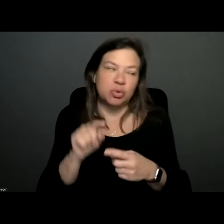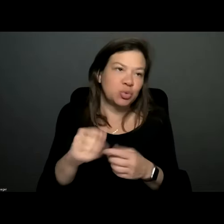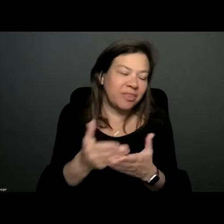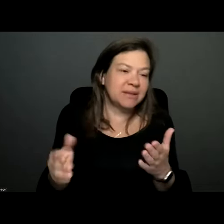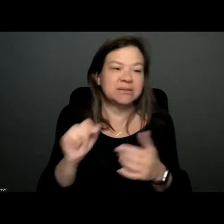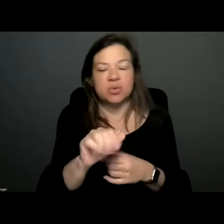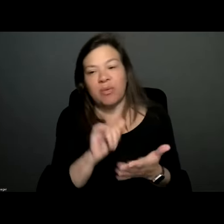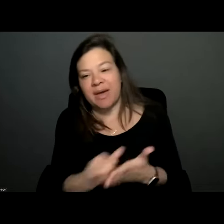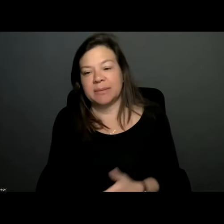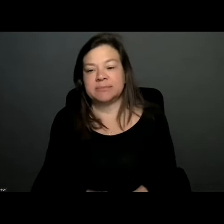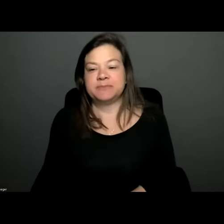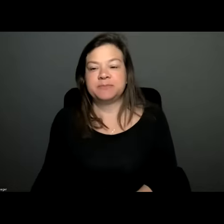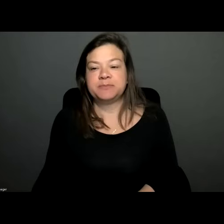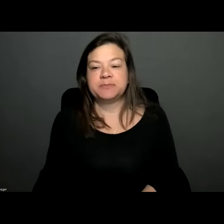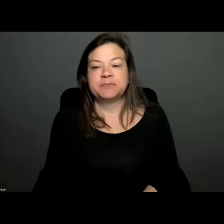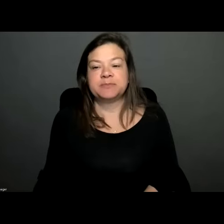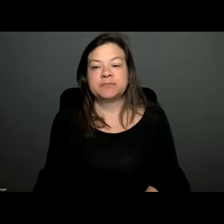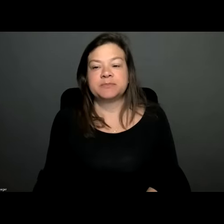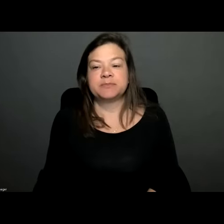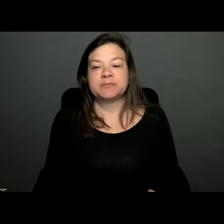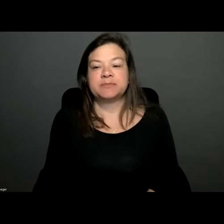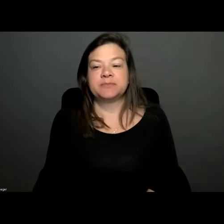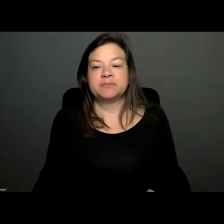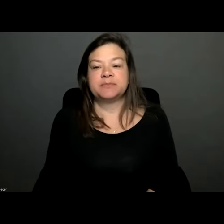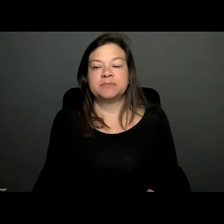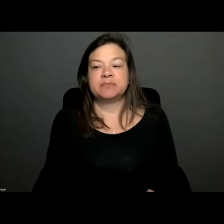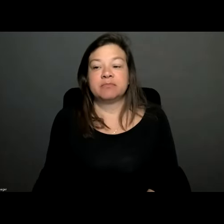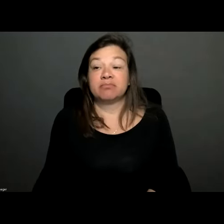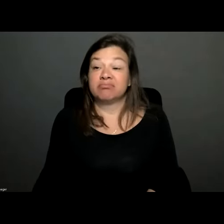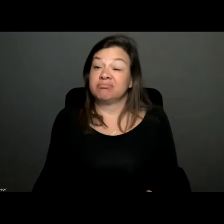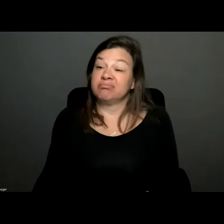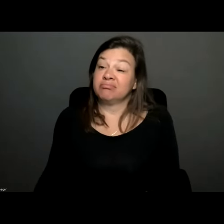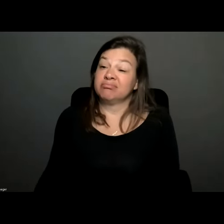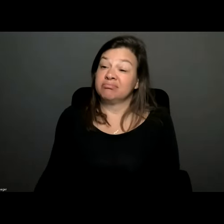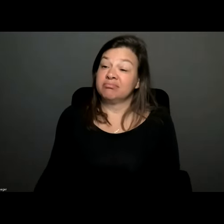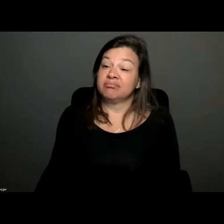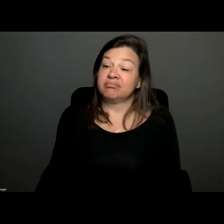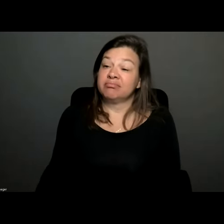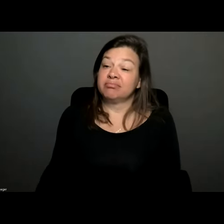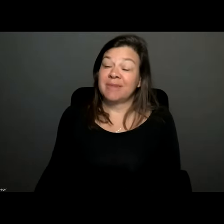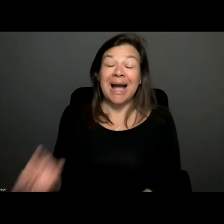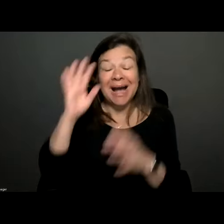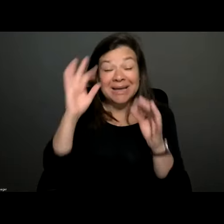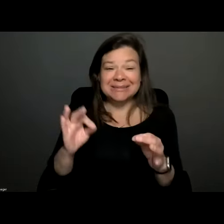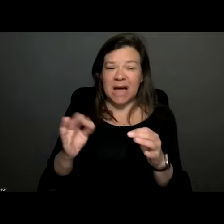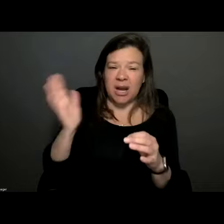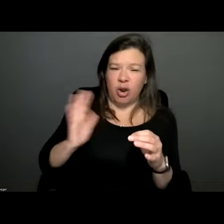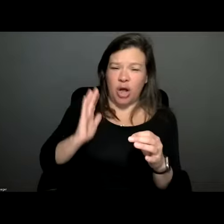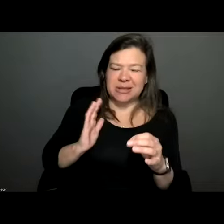And, you know, I think I just decided a long time ago, not too, too long ago, but relatively recently